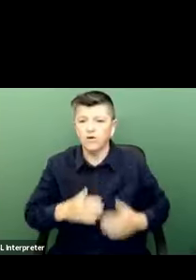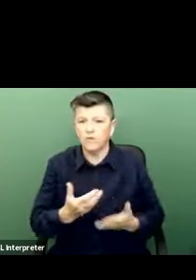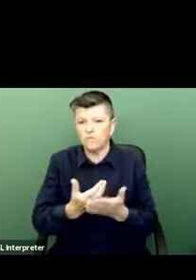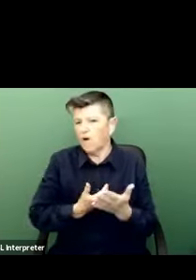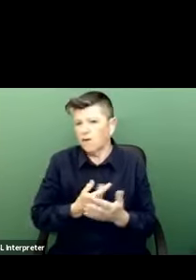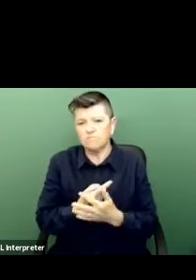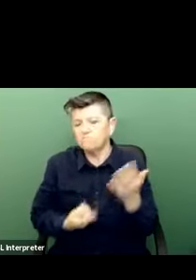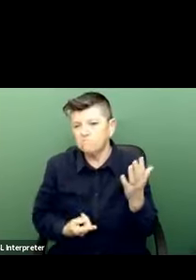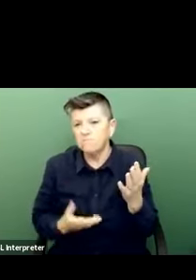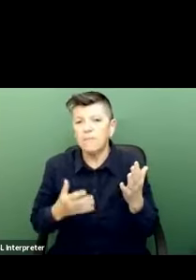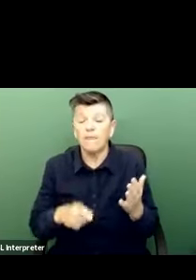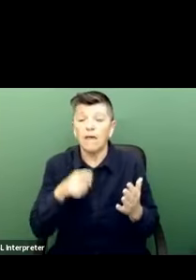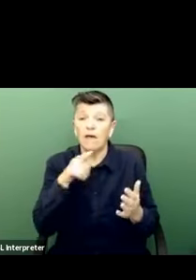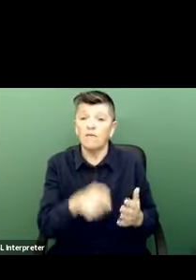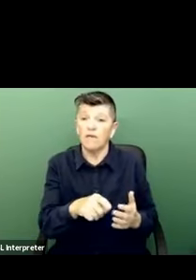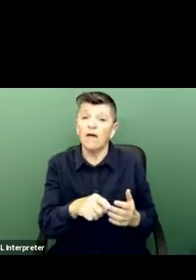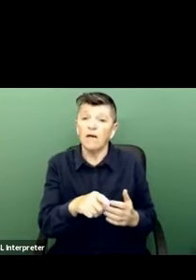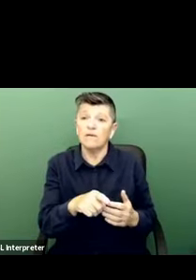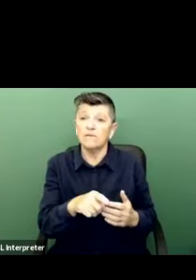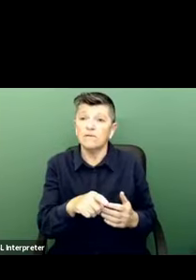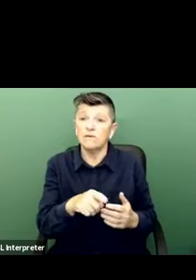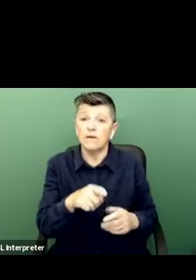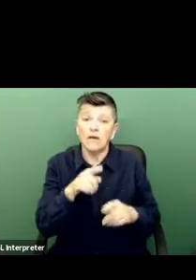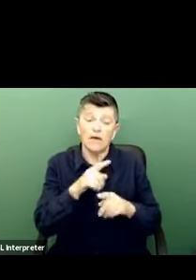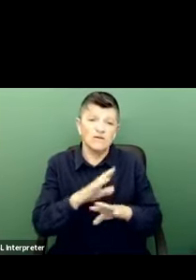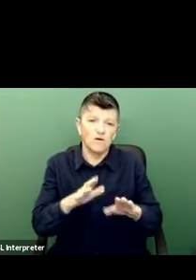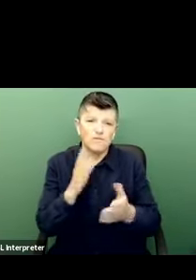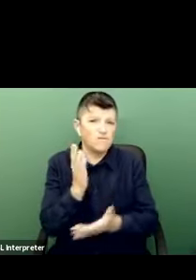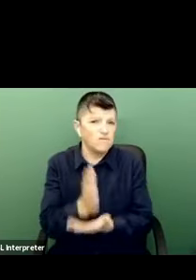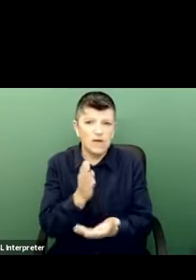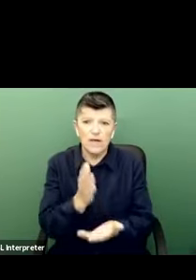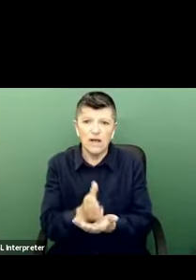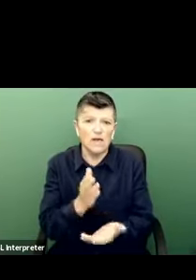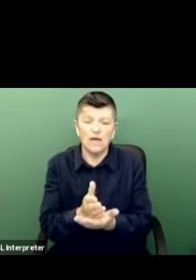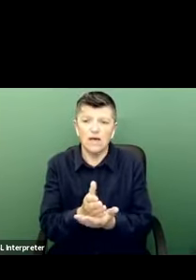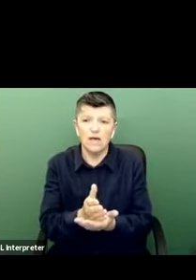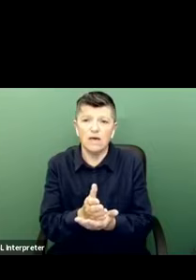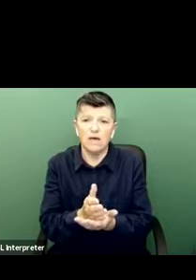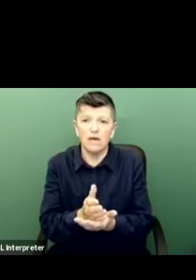It's very much within Wollstonecraft's line of thinking.